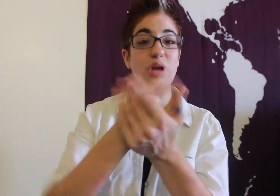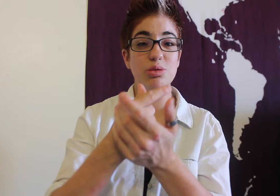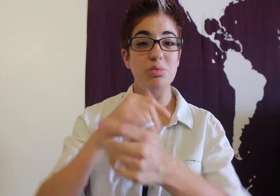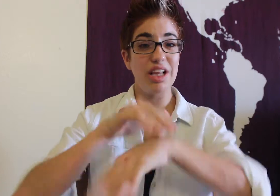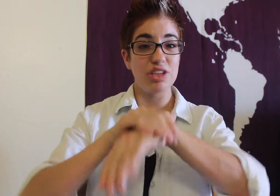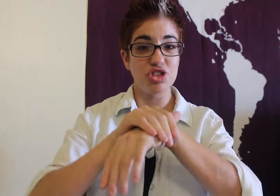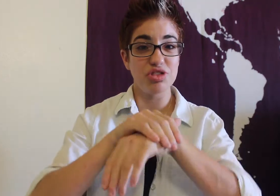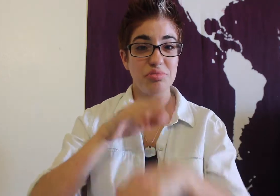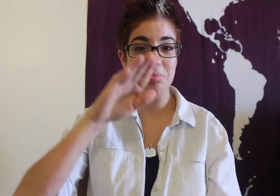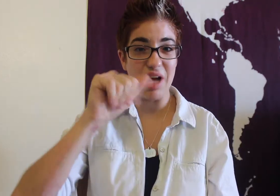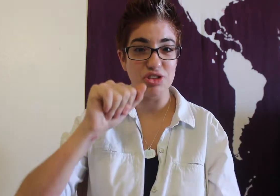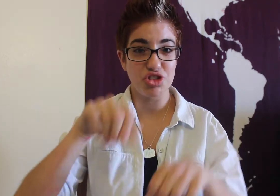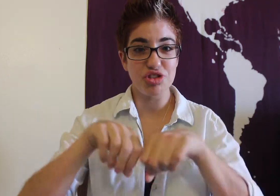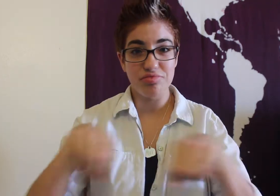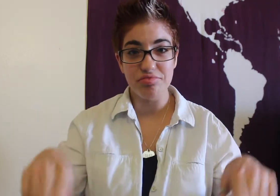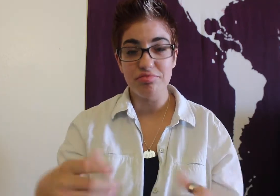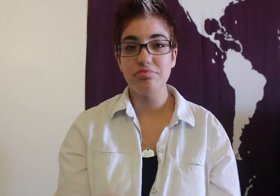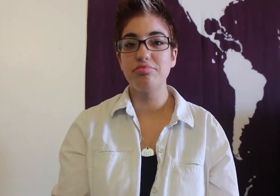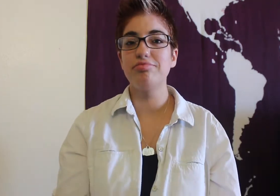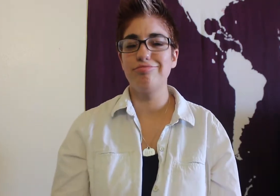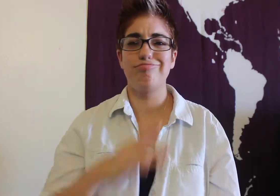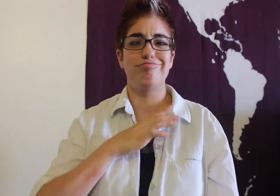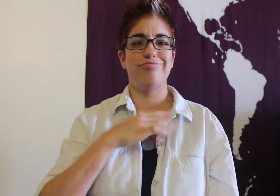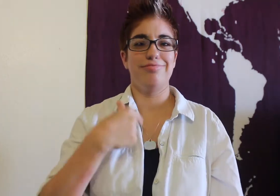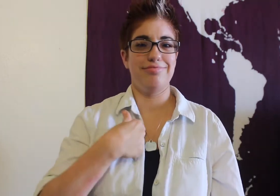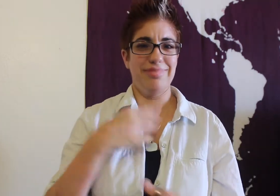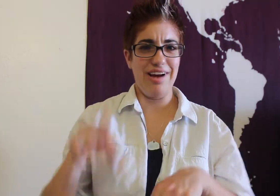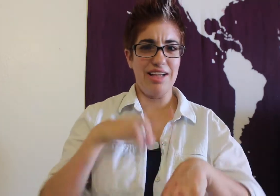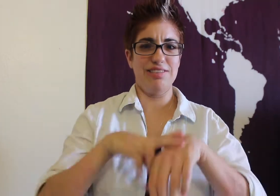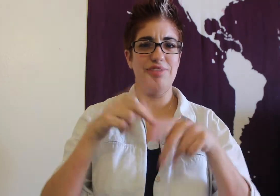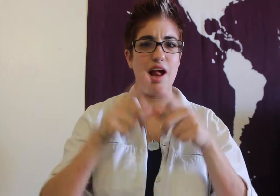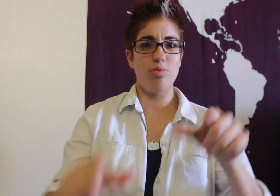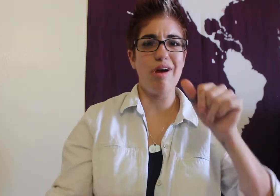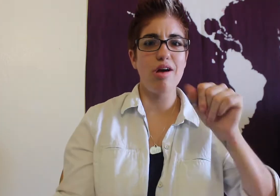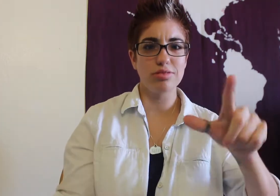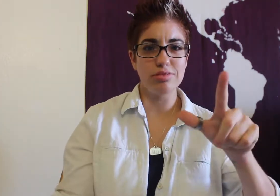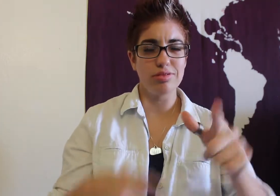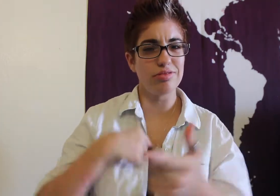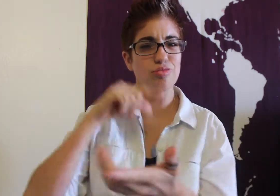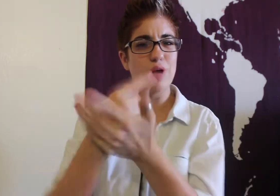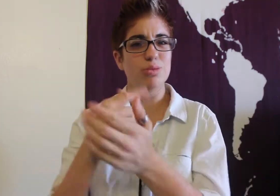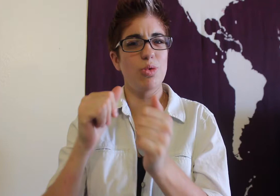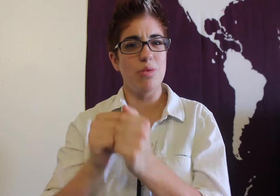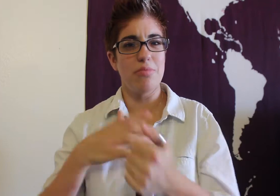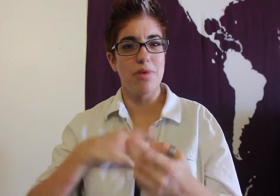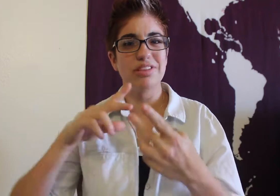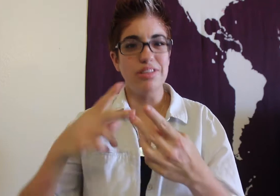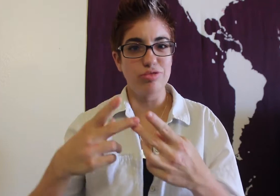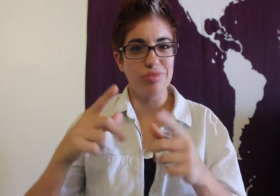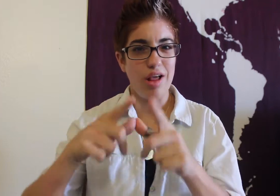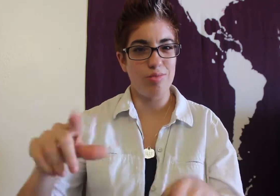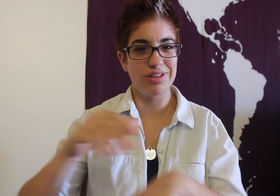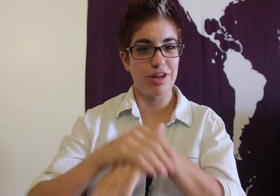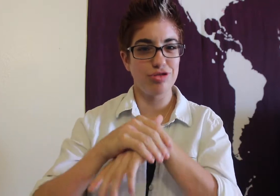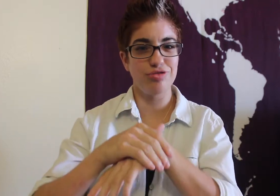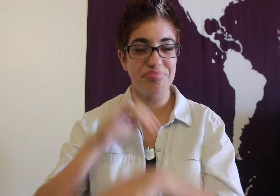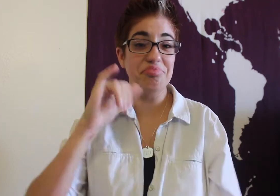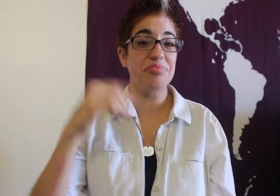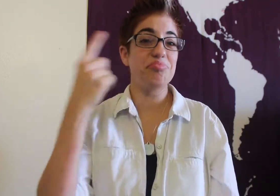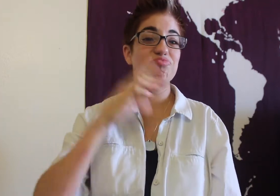I graduated there with a Bachelors in English. It is quite an accomplishment because my native language is ASL and I have a degree in my secondary language.